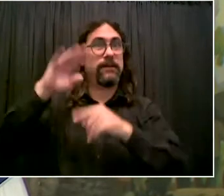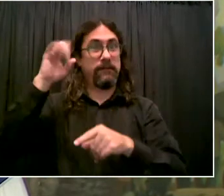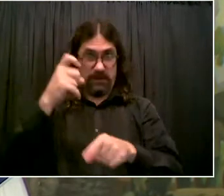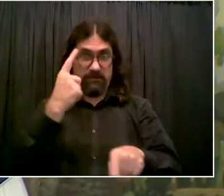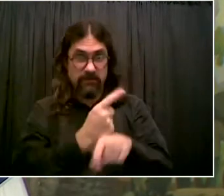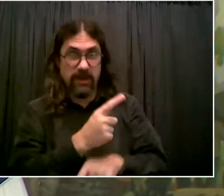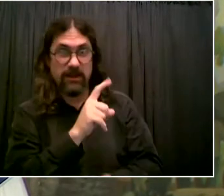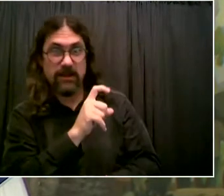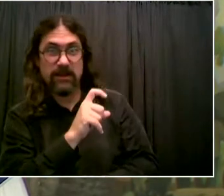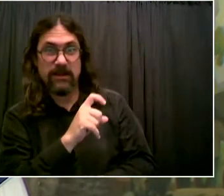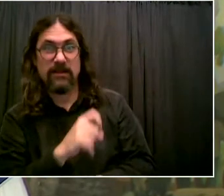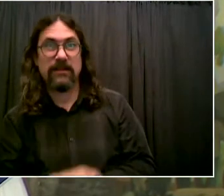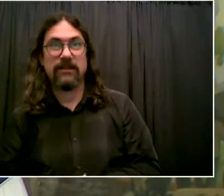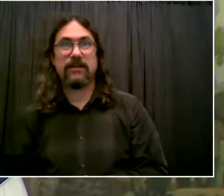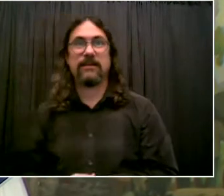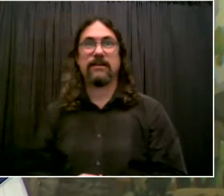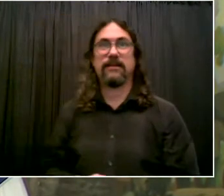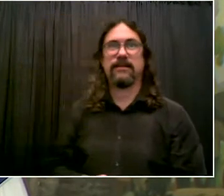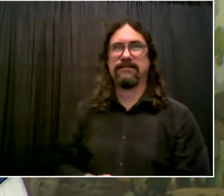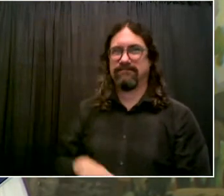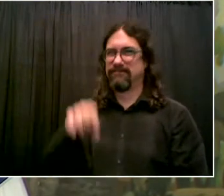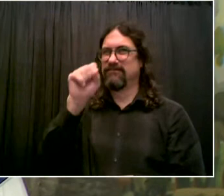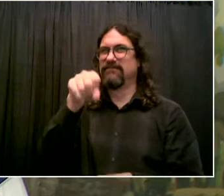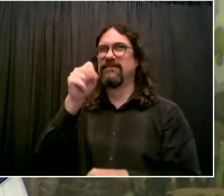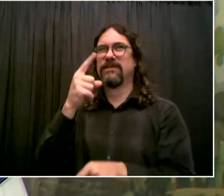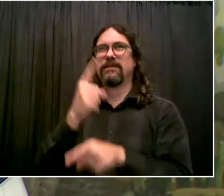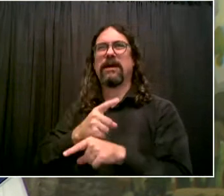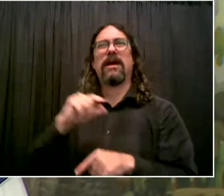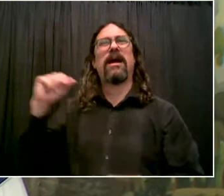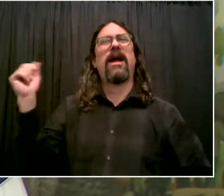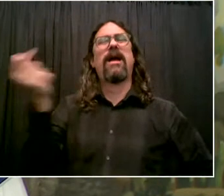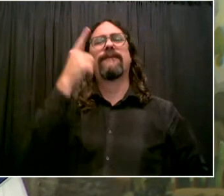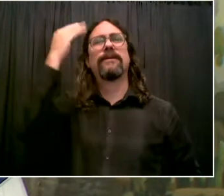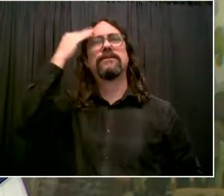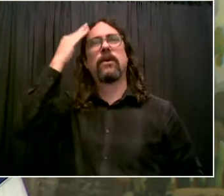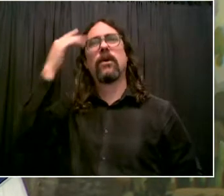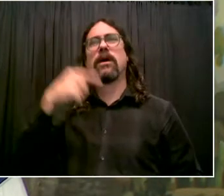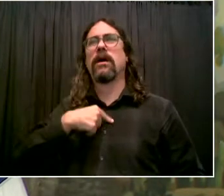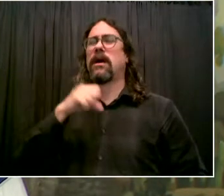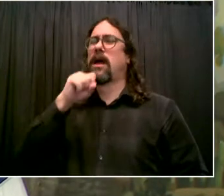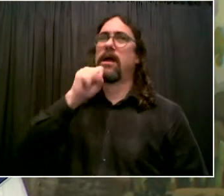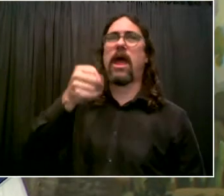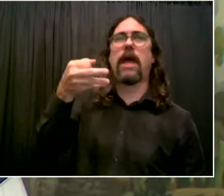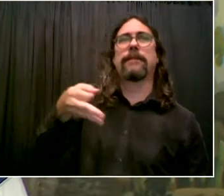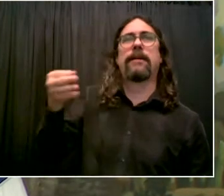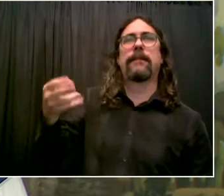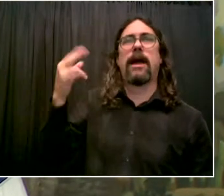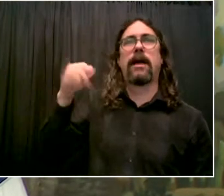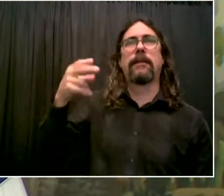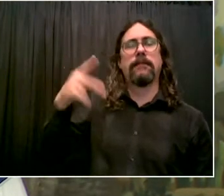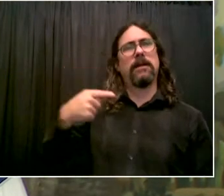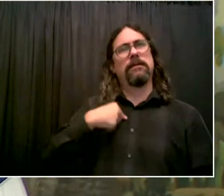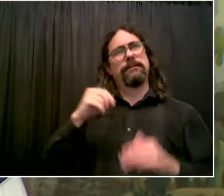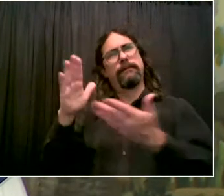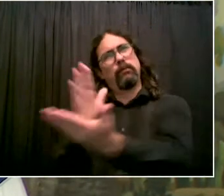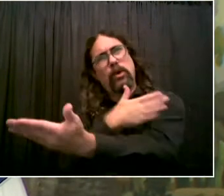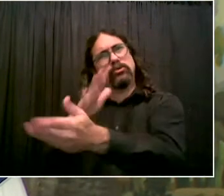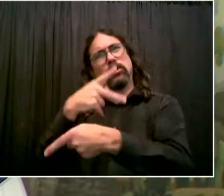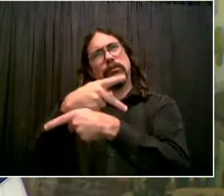BRONX IN YOUR ENTIRE LIFE? THE ANSWER TO THAT, ONE GIVEN MOMENT, ONE